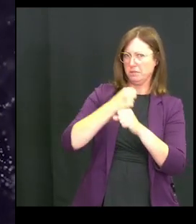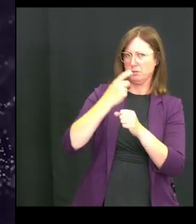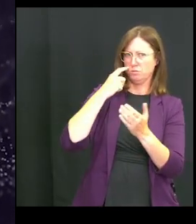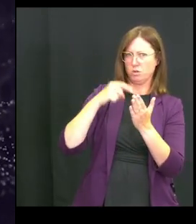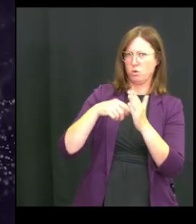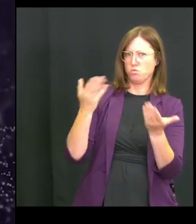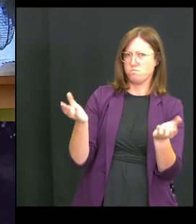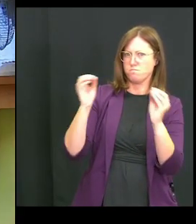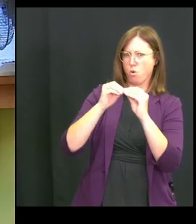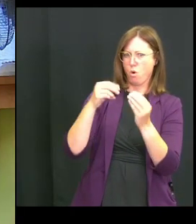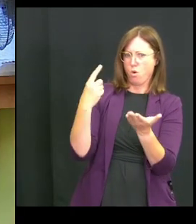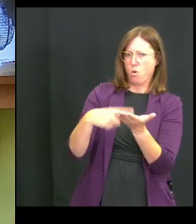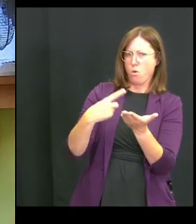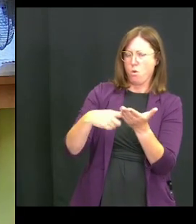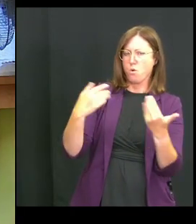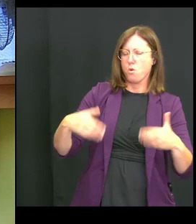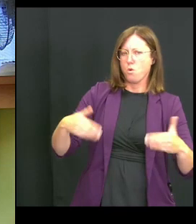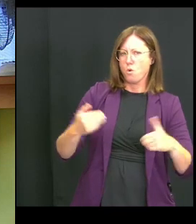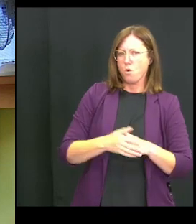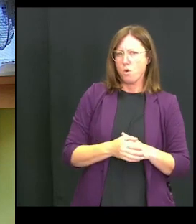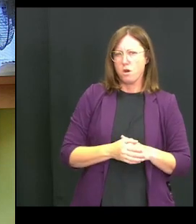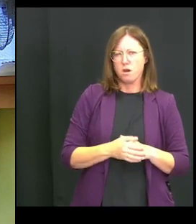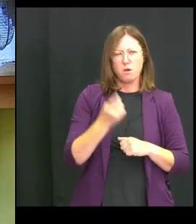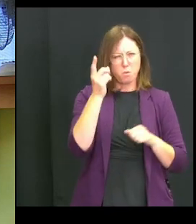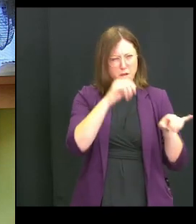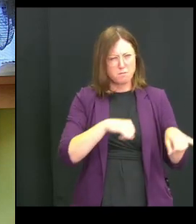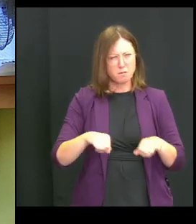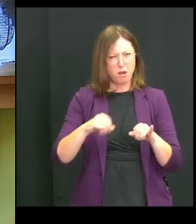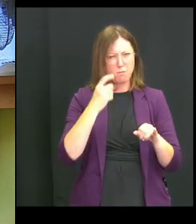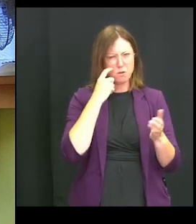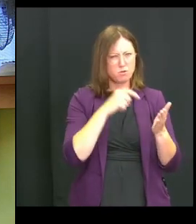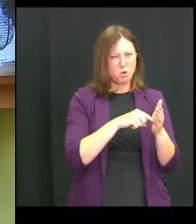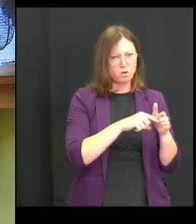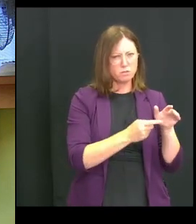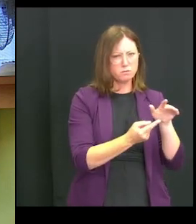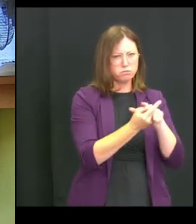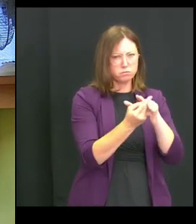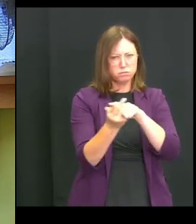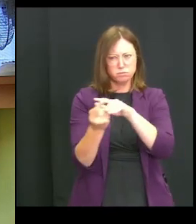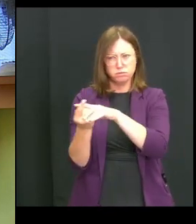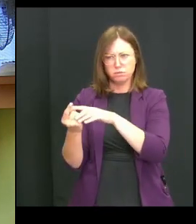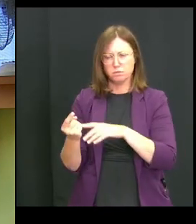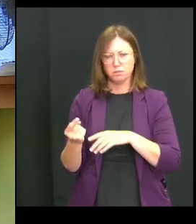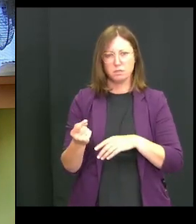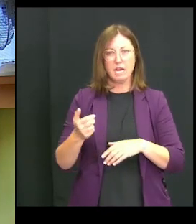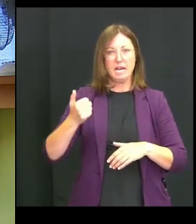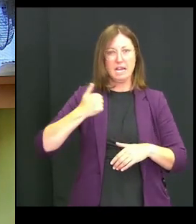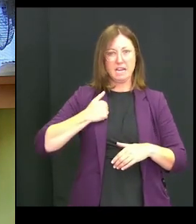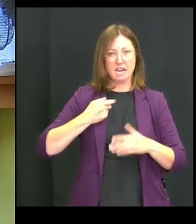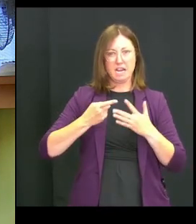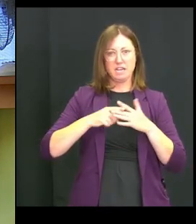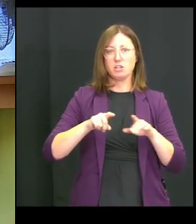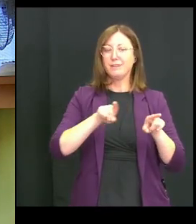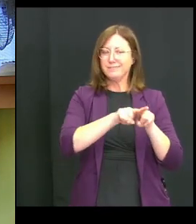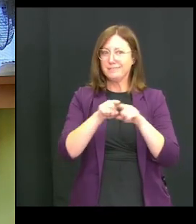And a common thread throughout all these accounts is a belief that Canadians might be polarizing, just like Americans.